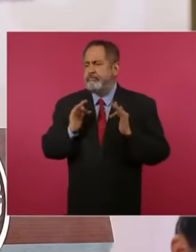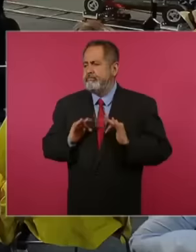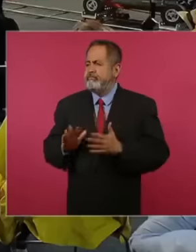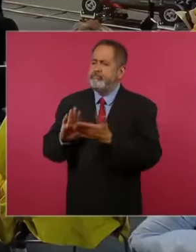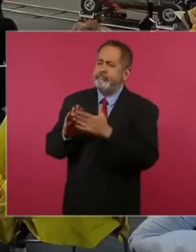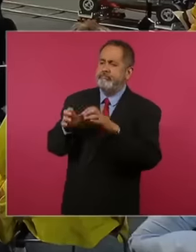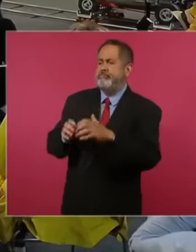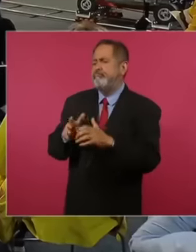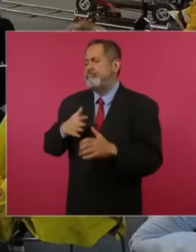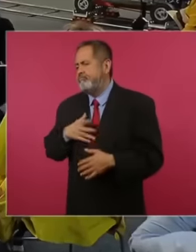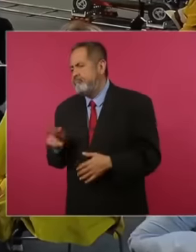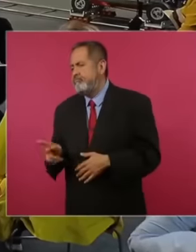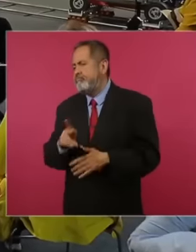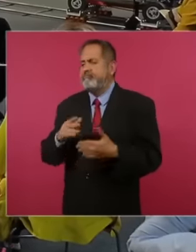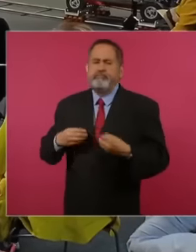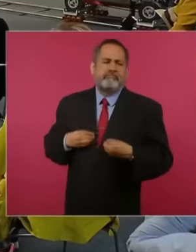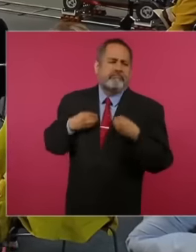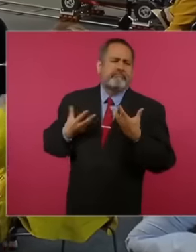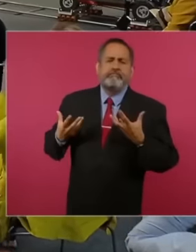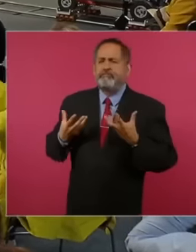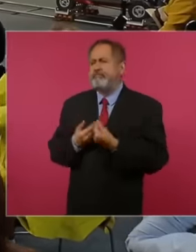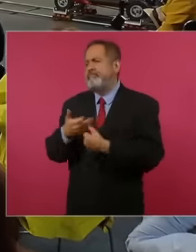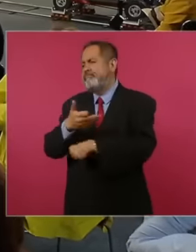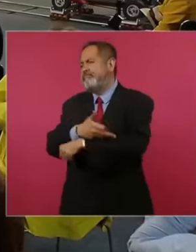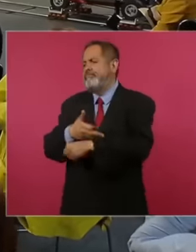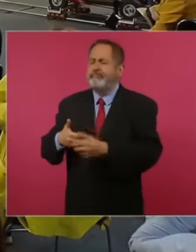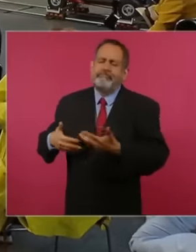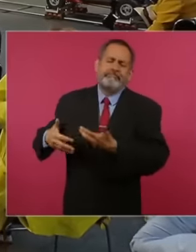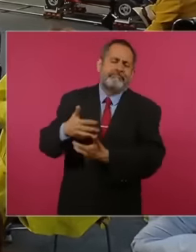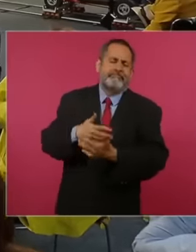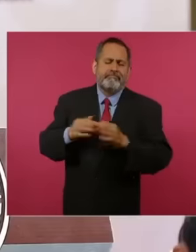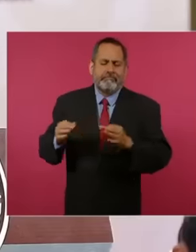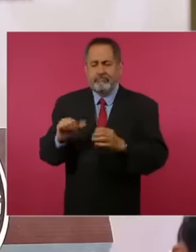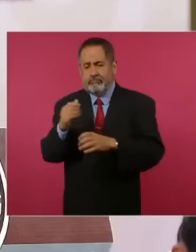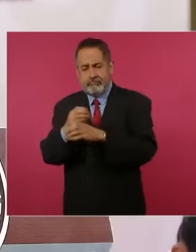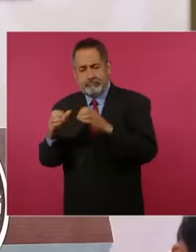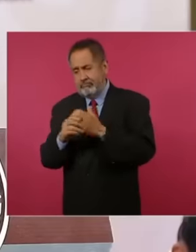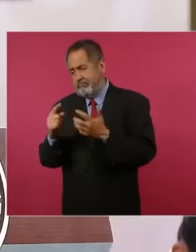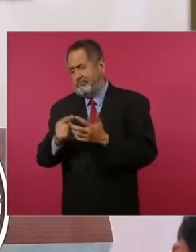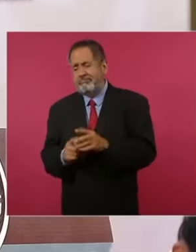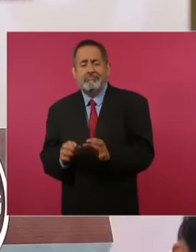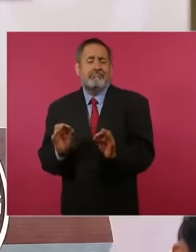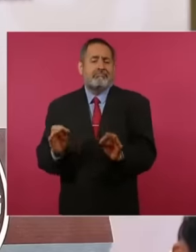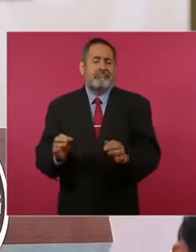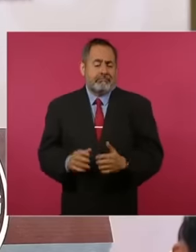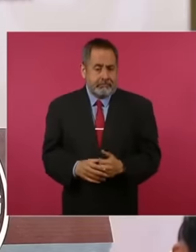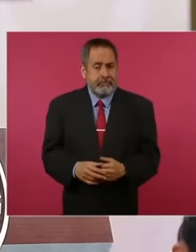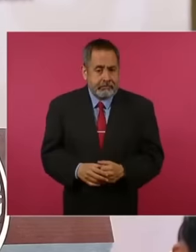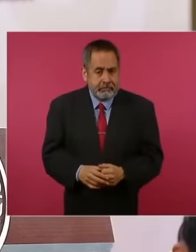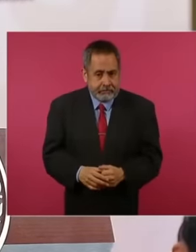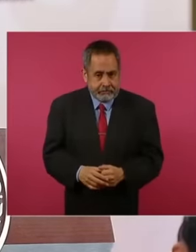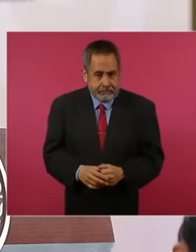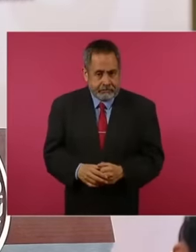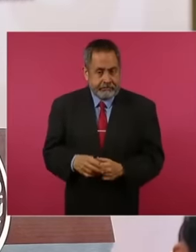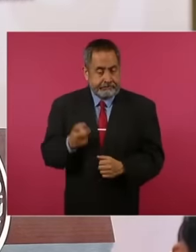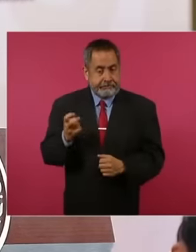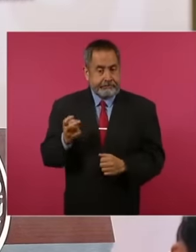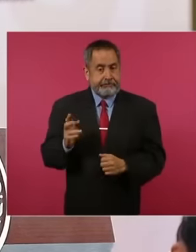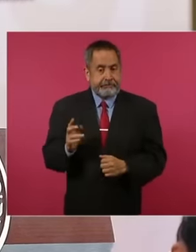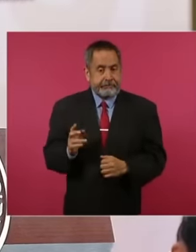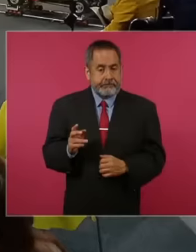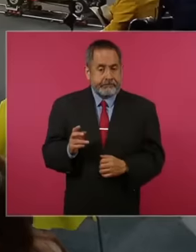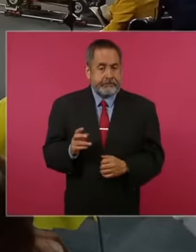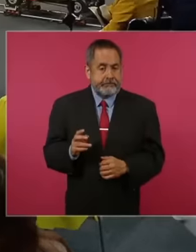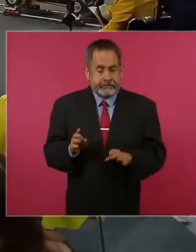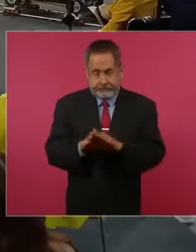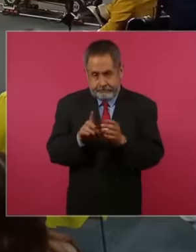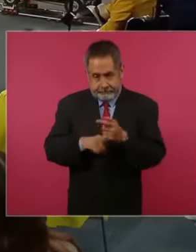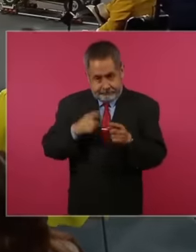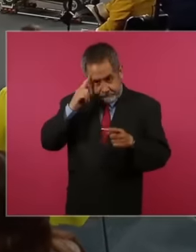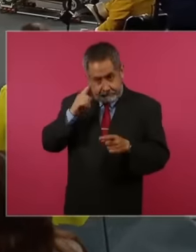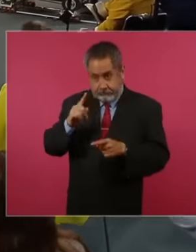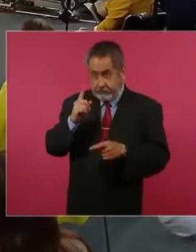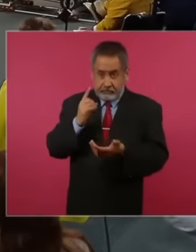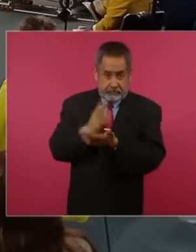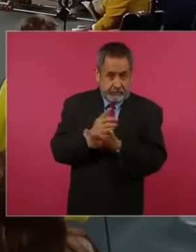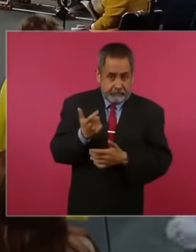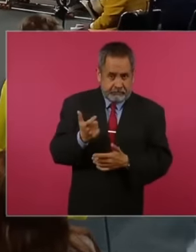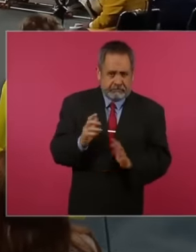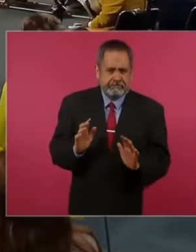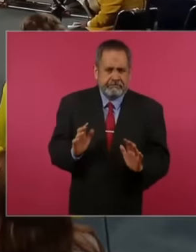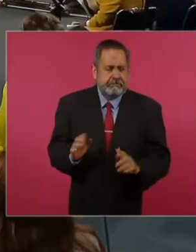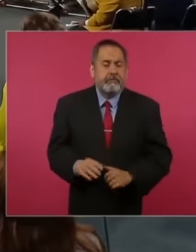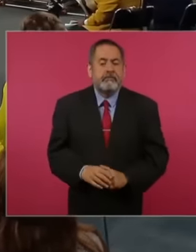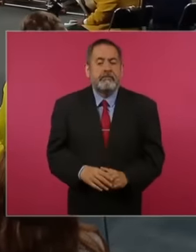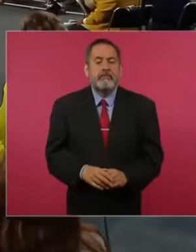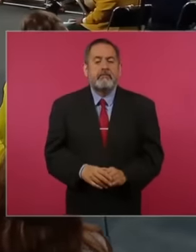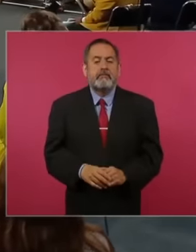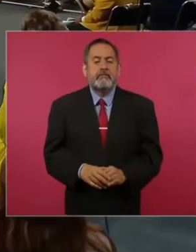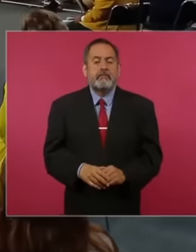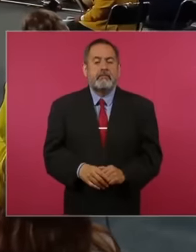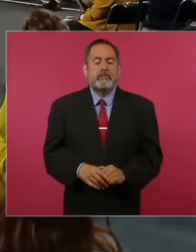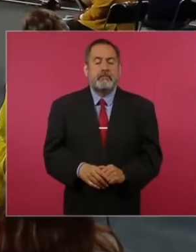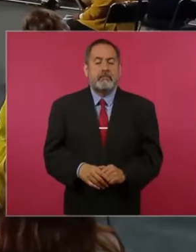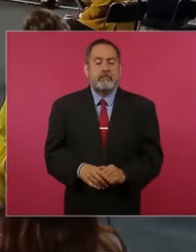town with your family and other things that are not only material but in terms of